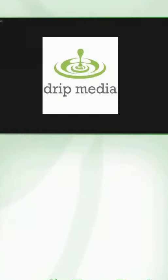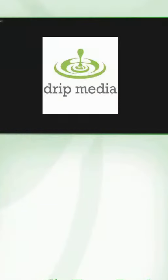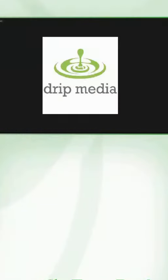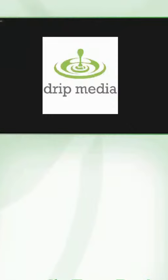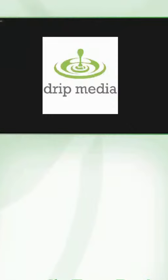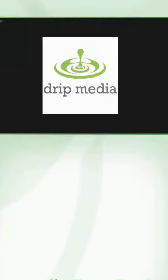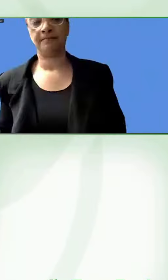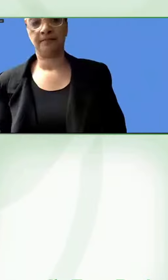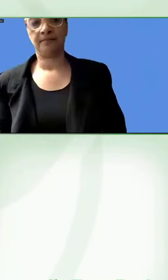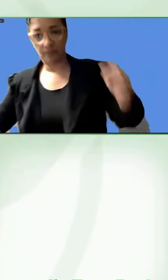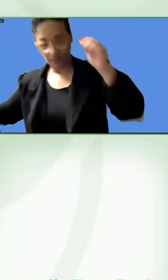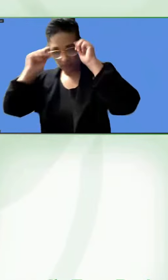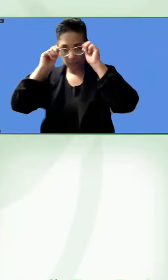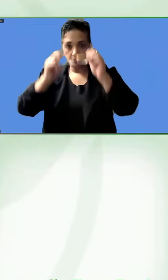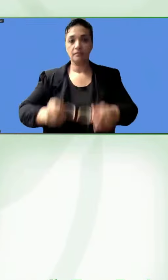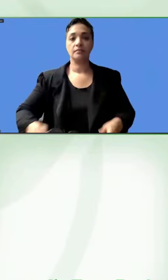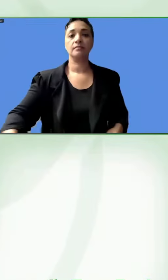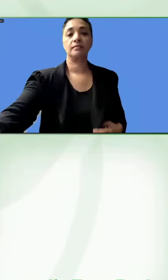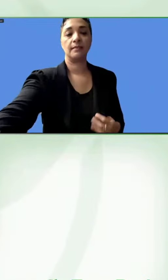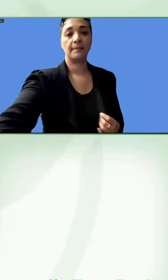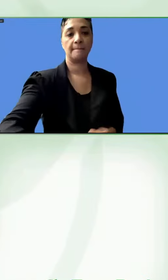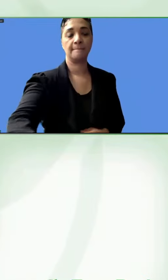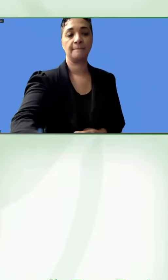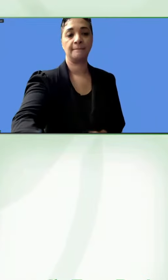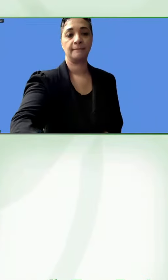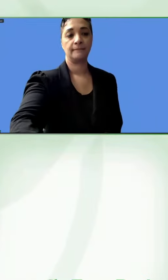To start with, let me introduce myself.